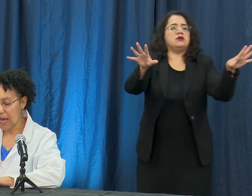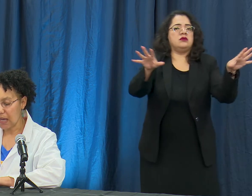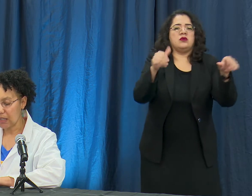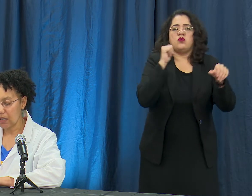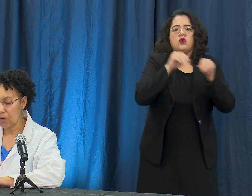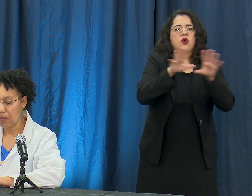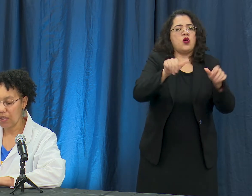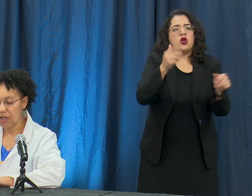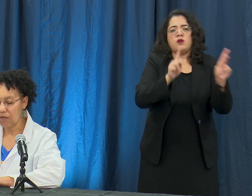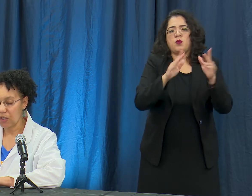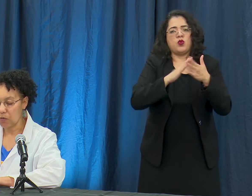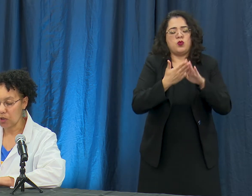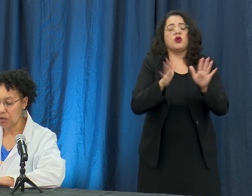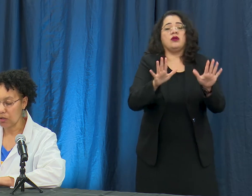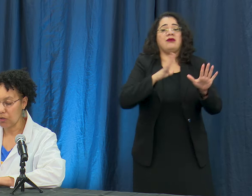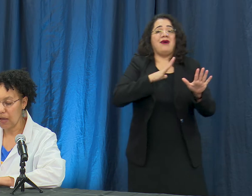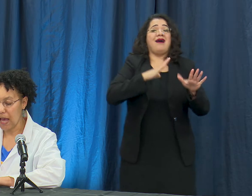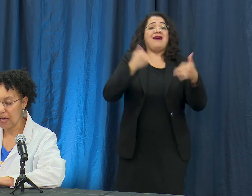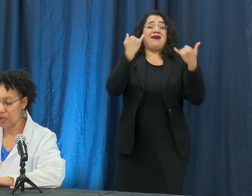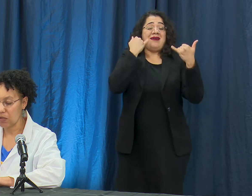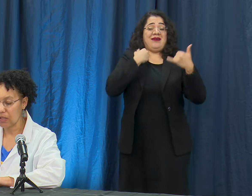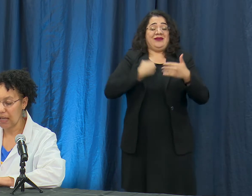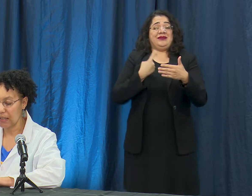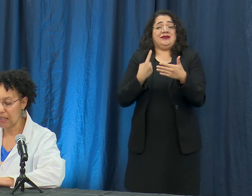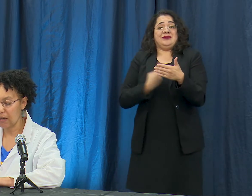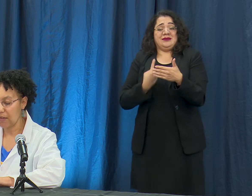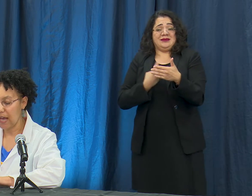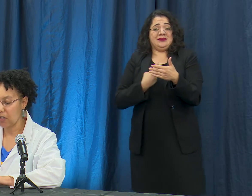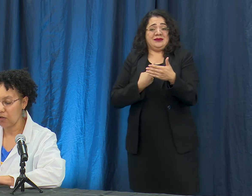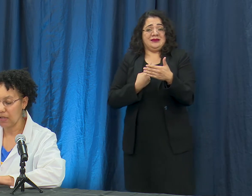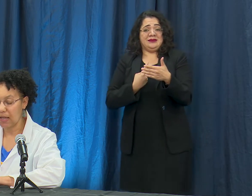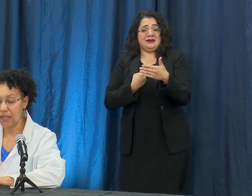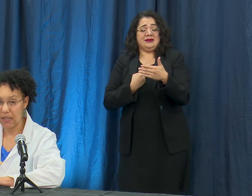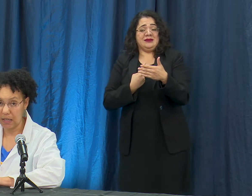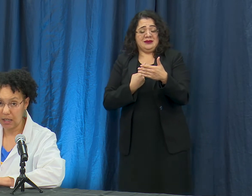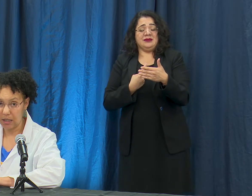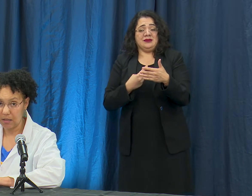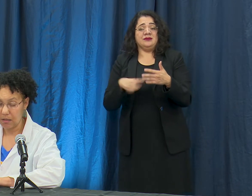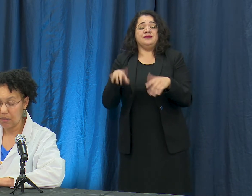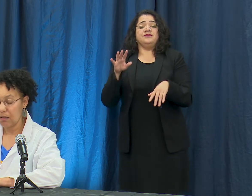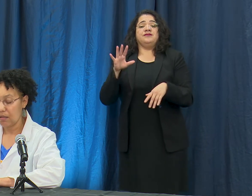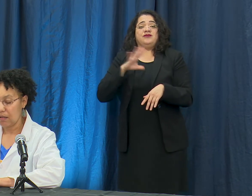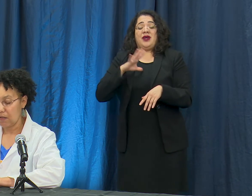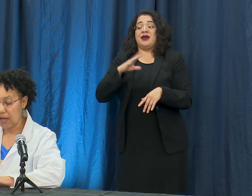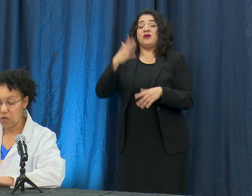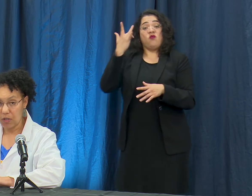with an individual who has or is likely to have had COVID-19 if they have one of